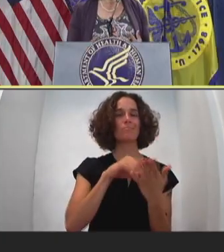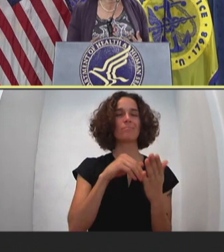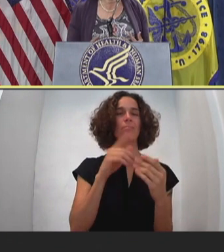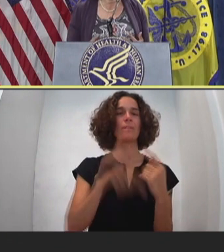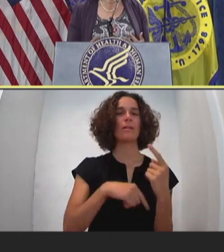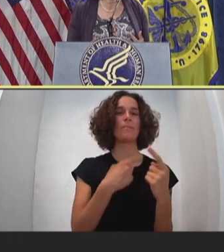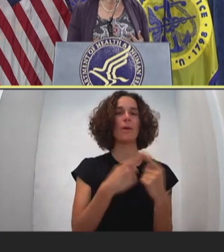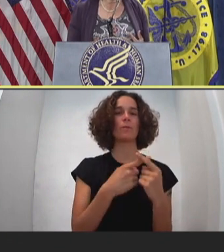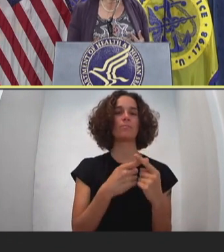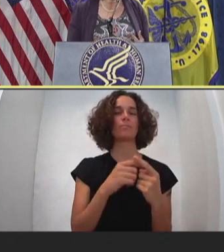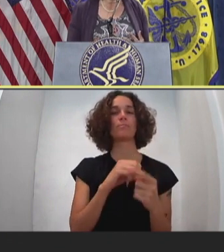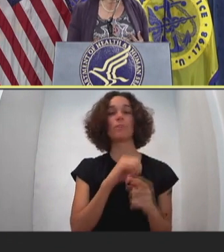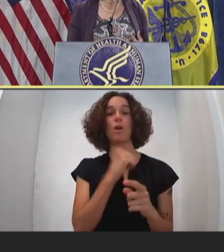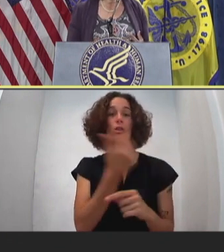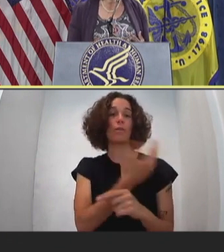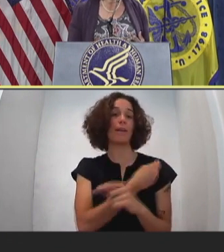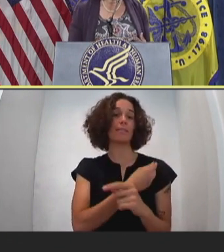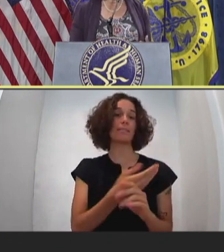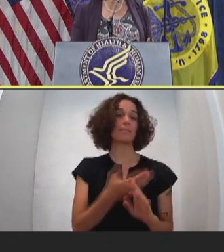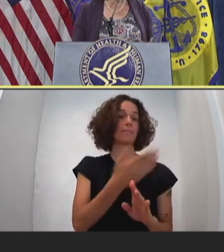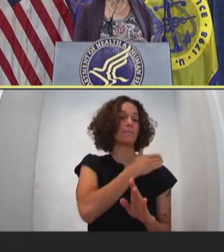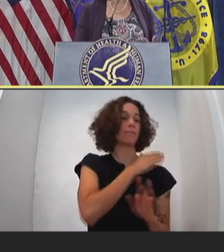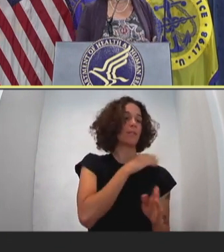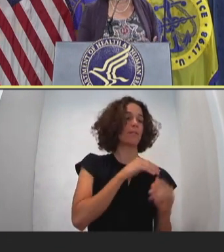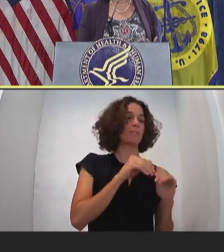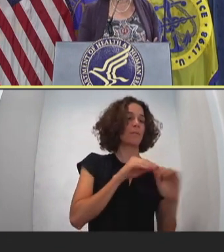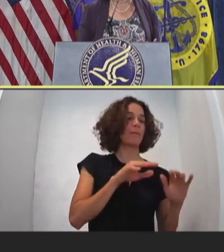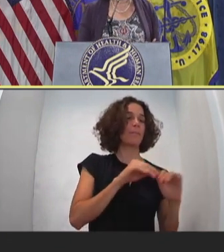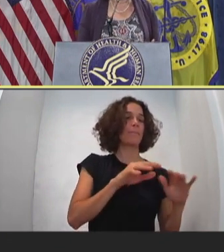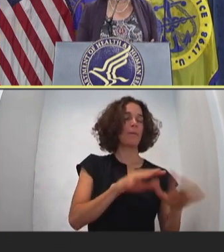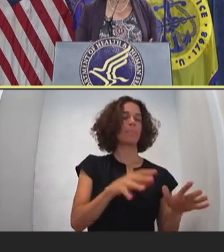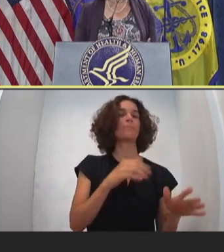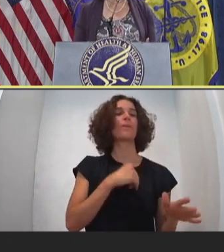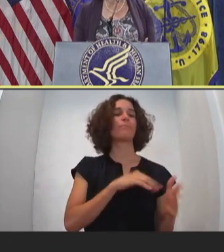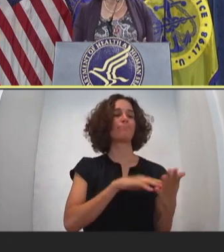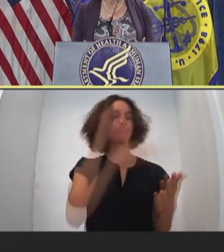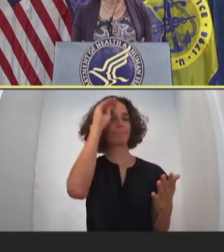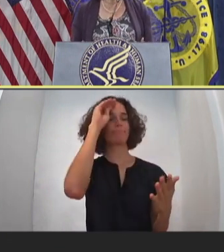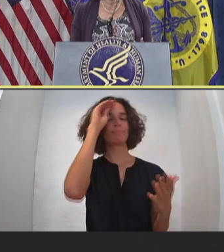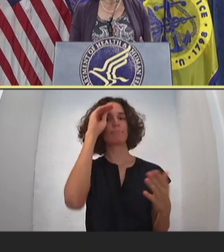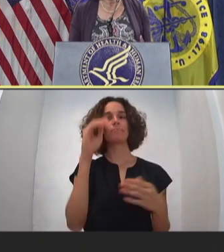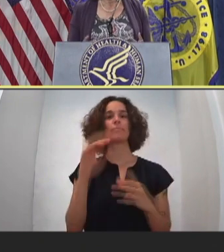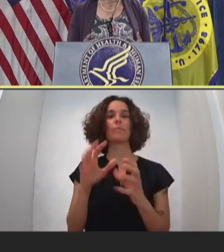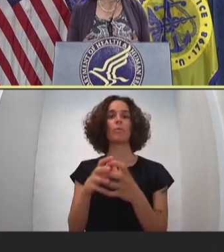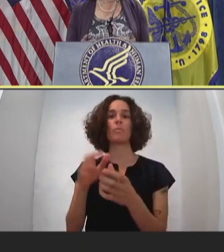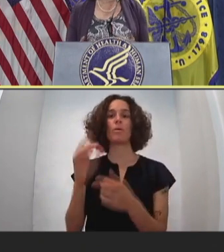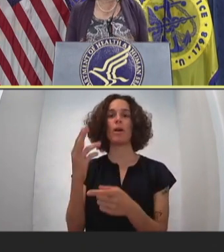there's a group at Hopkins that is leading an initiative called SMART4TB that has done